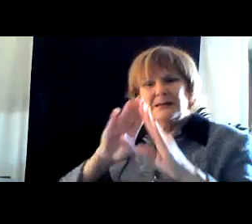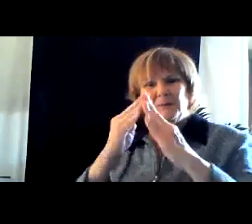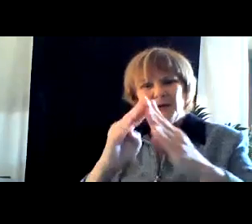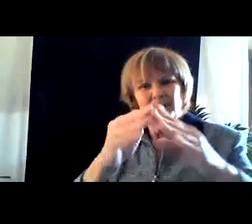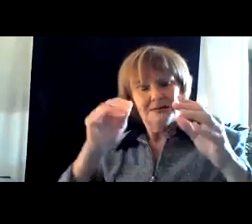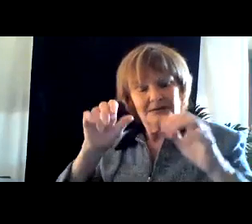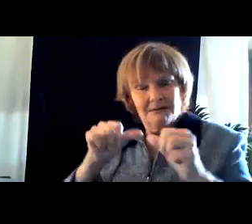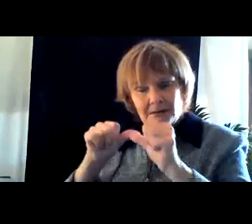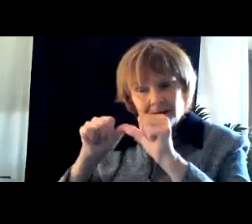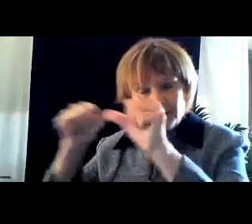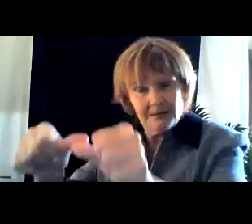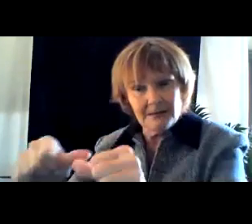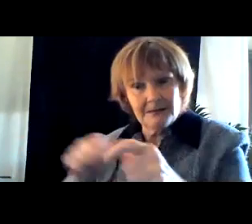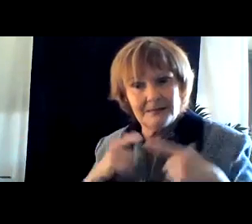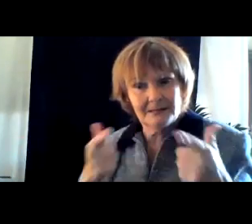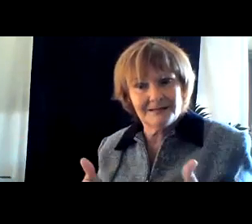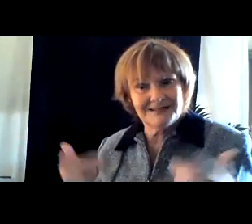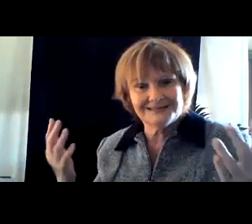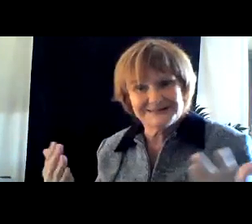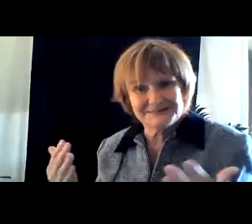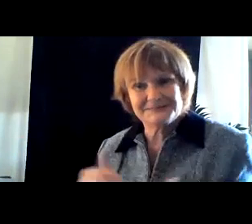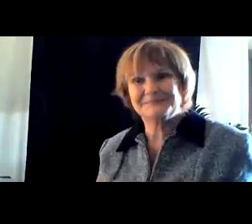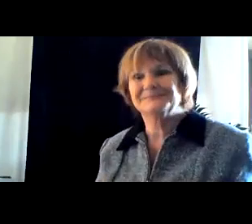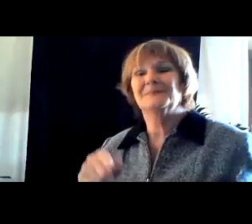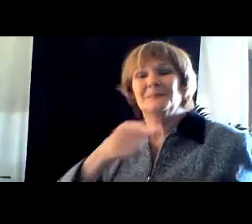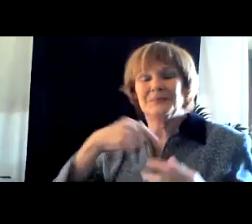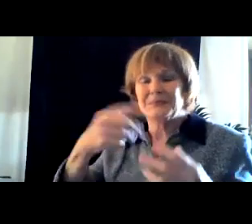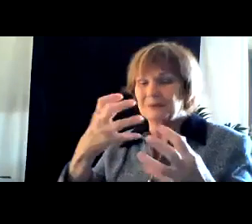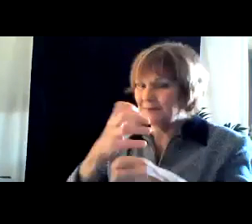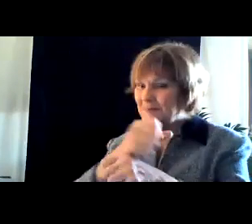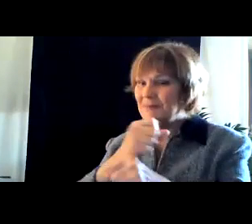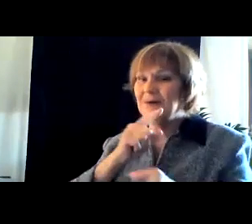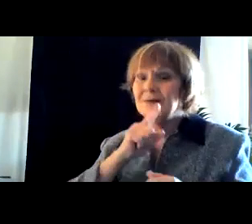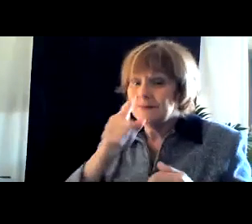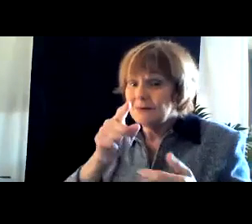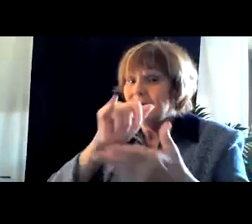So we wanna make sure that if there are survival strategies that have been led by people of color,